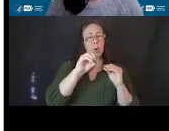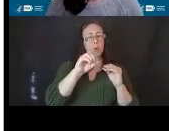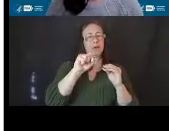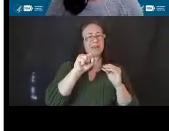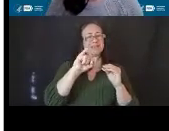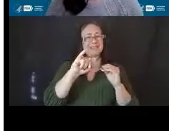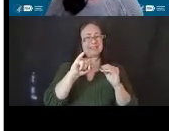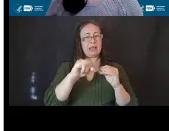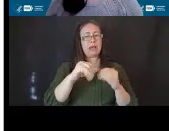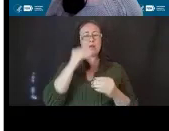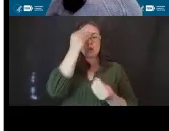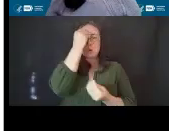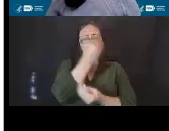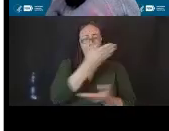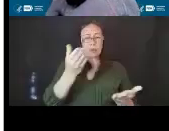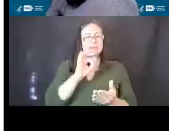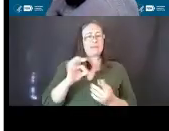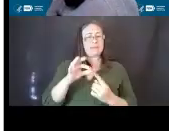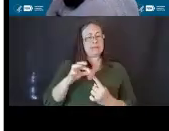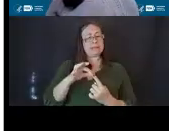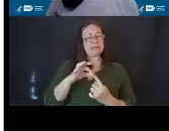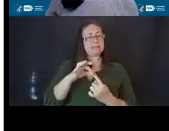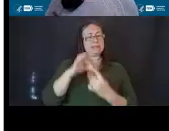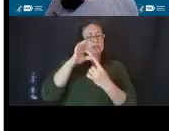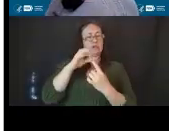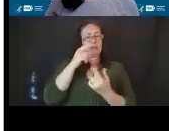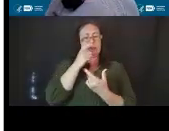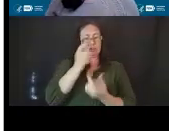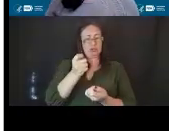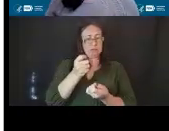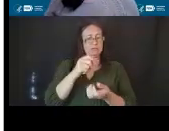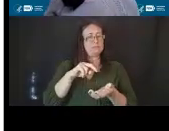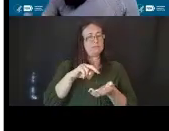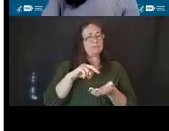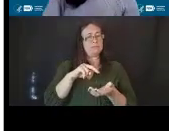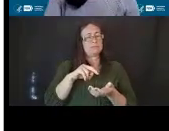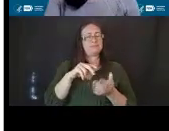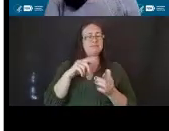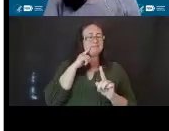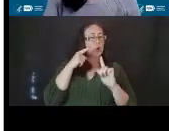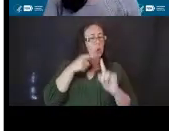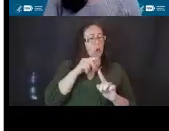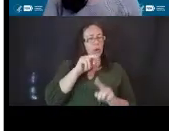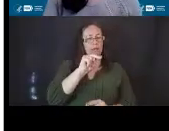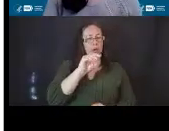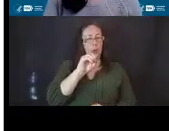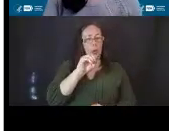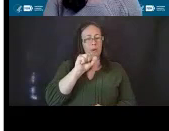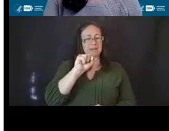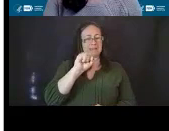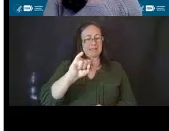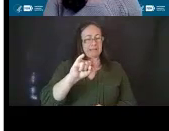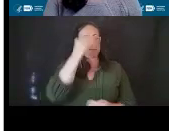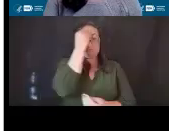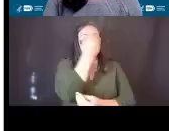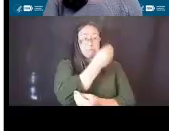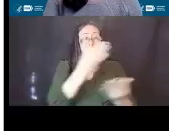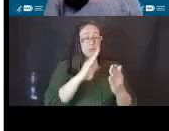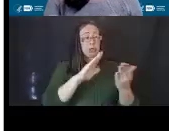In fact, if you look up some blogs by Mike Lauer and other leadership at the NIH,